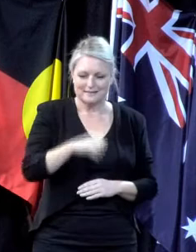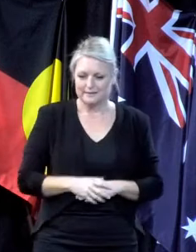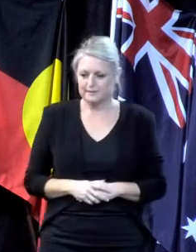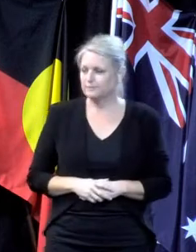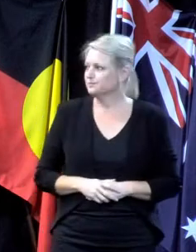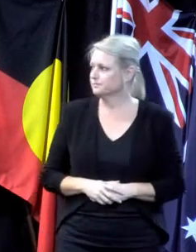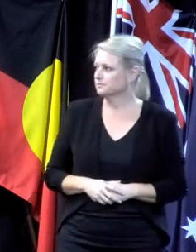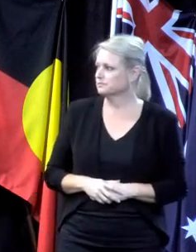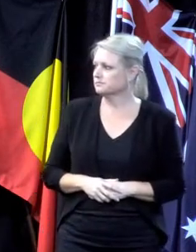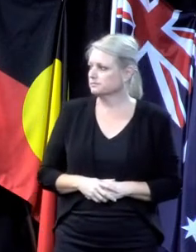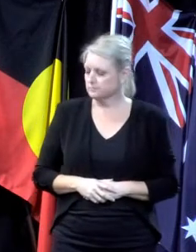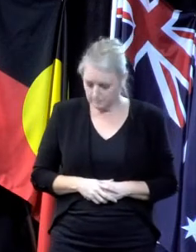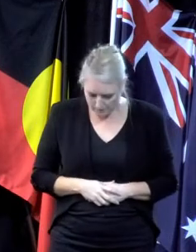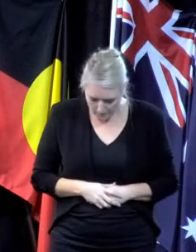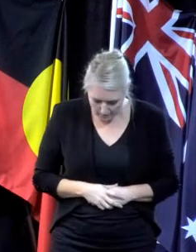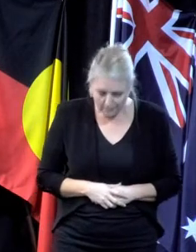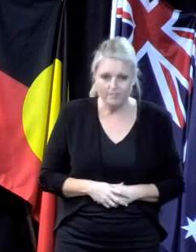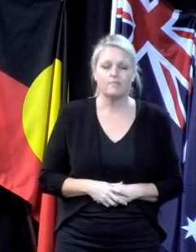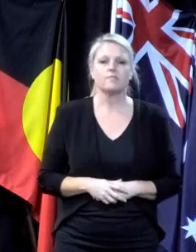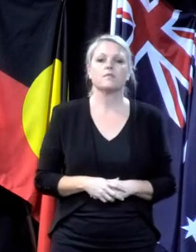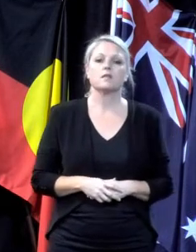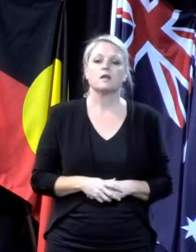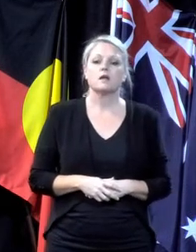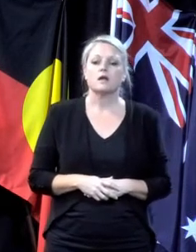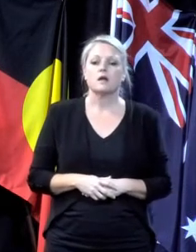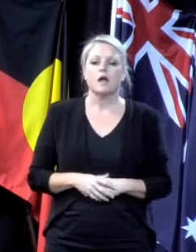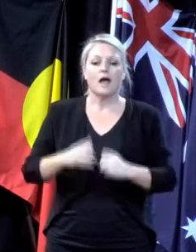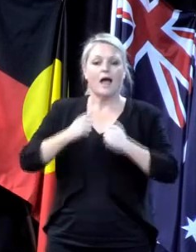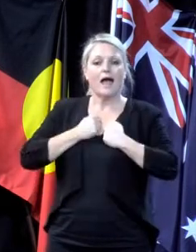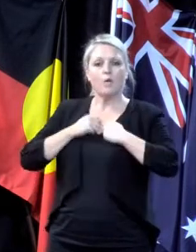So we know through research that some of the most effective ways